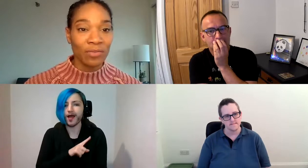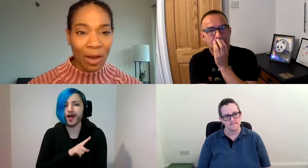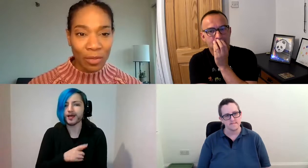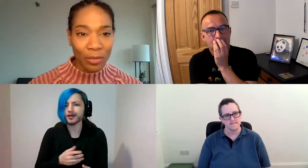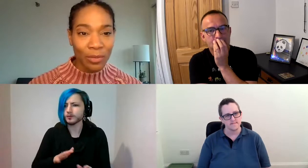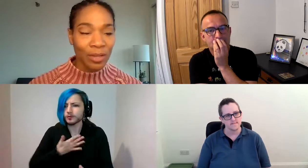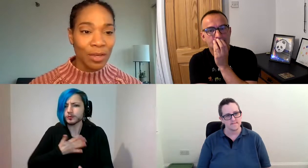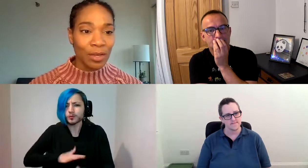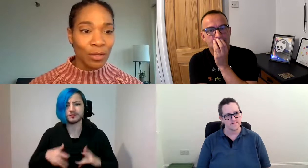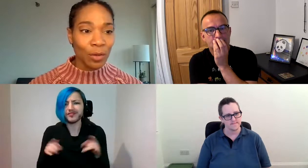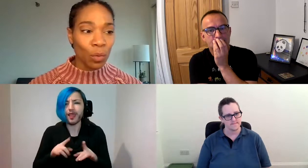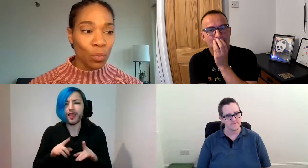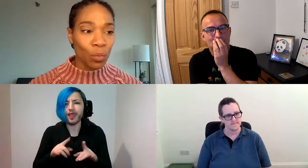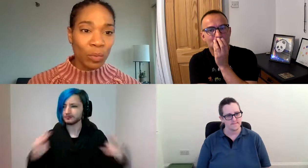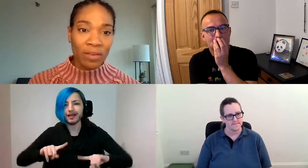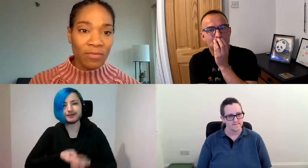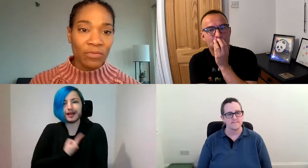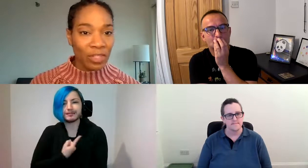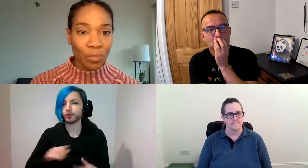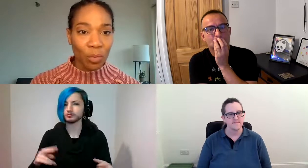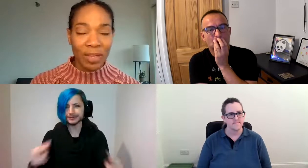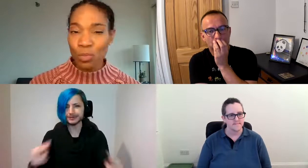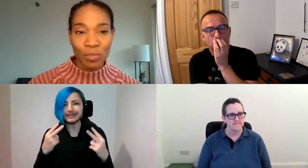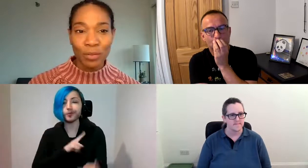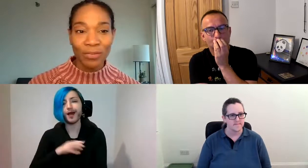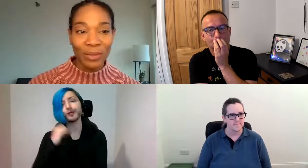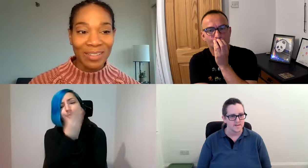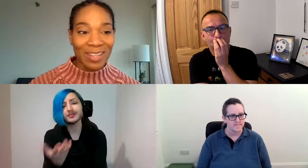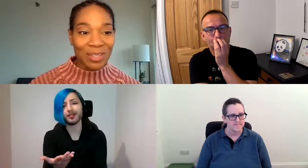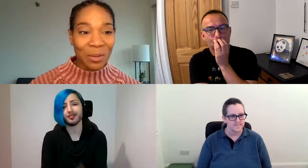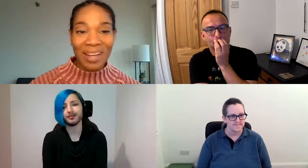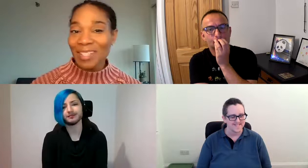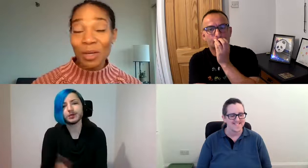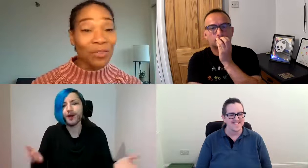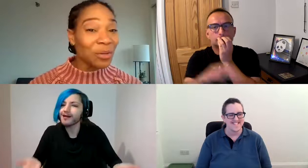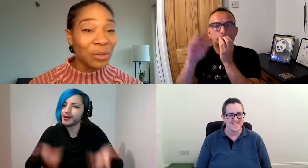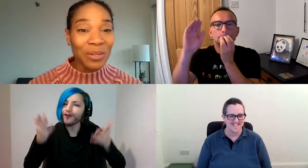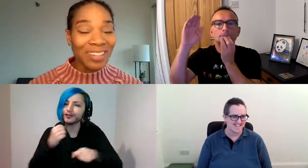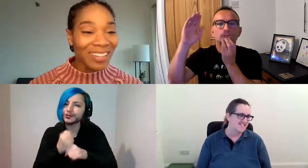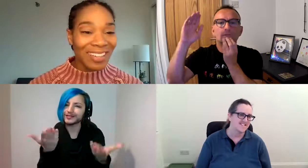A beautiful conversation. Thank you very much. Thank you.